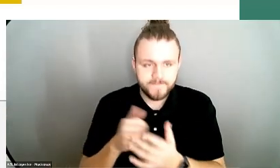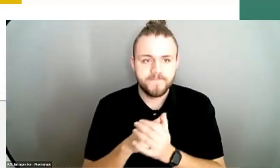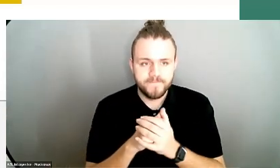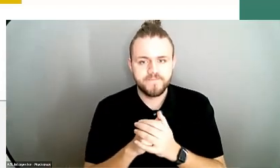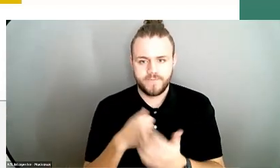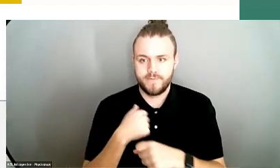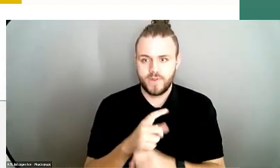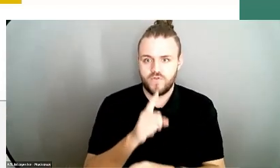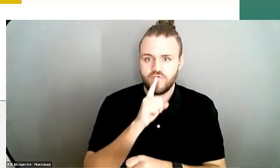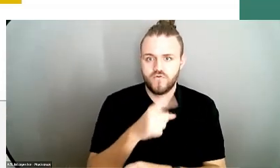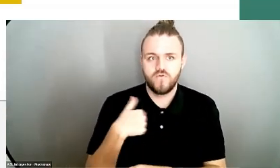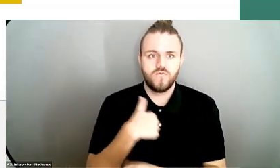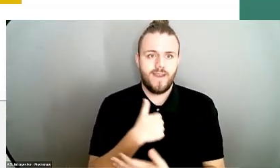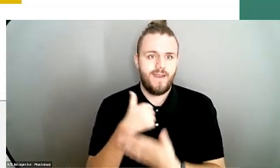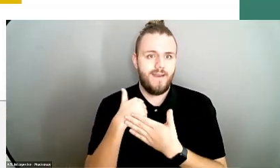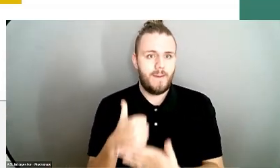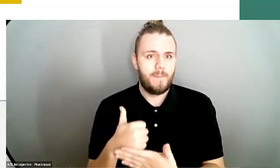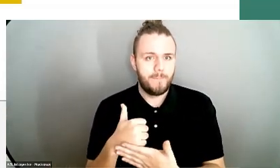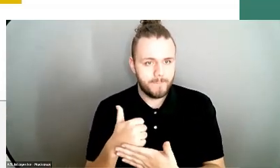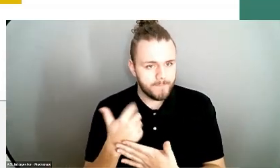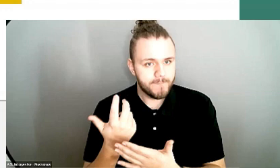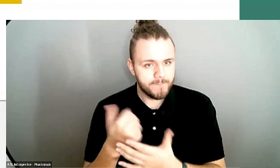that we're helping provide